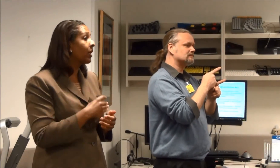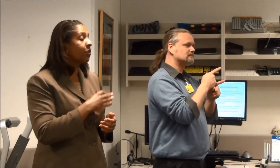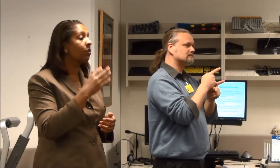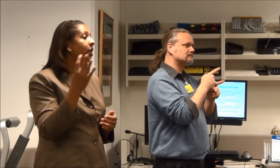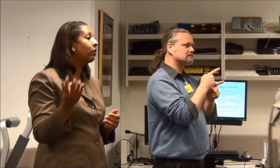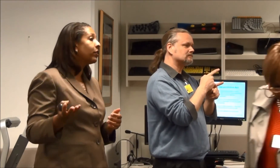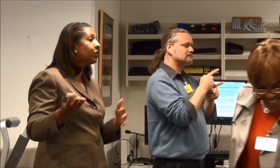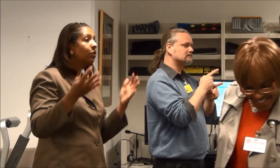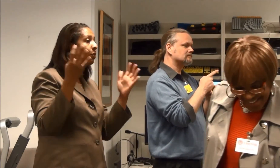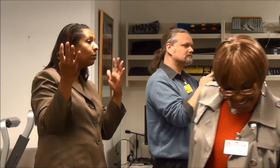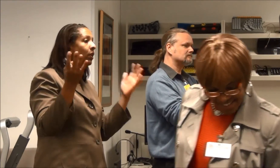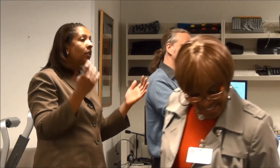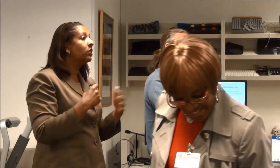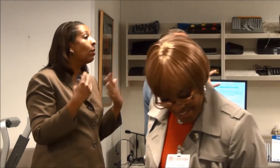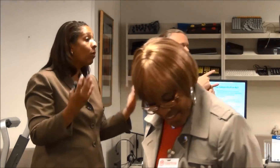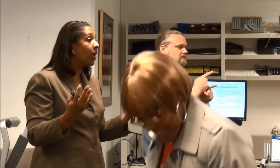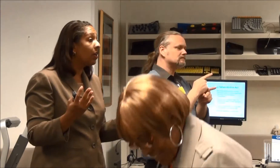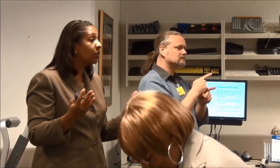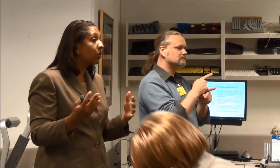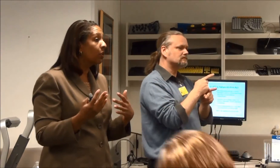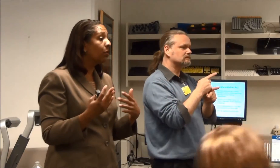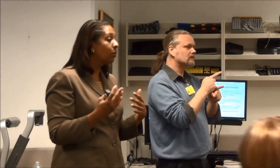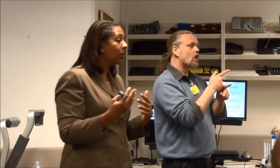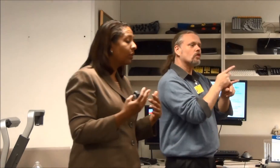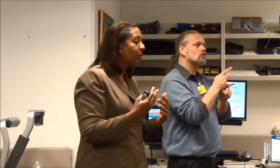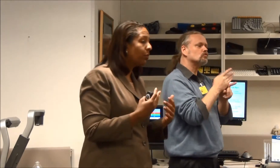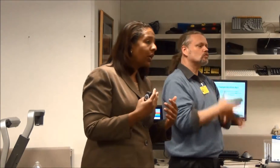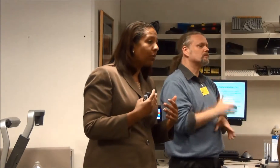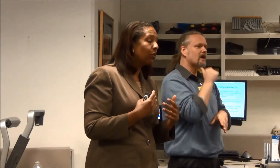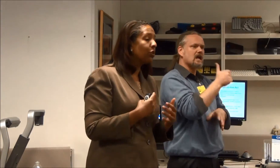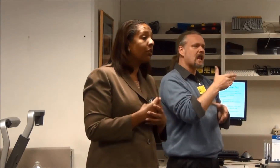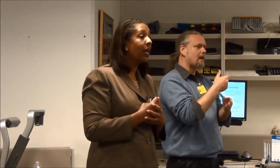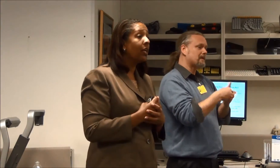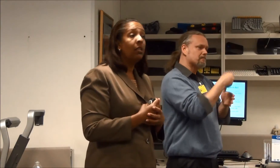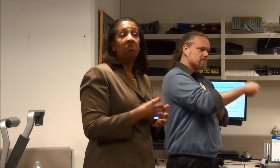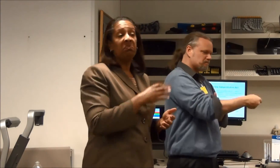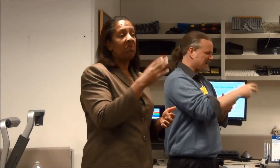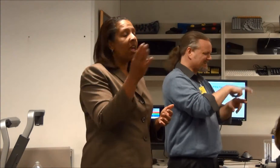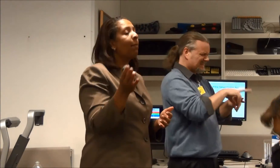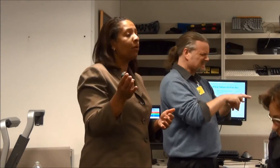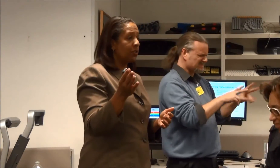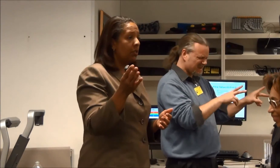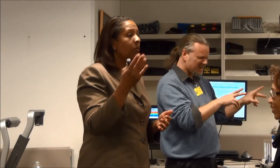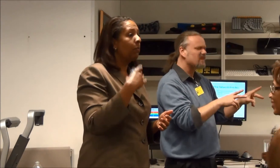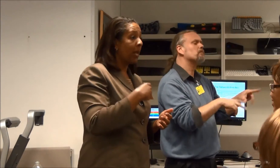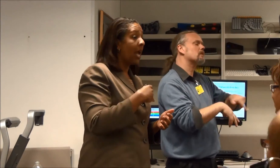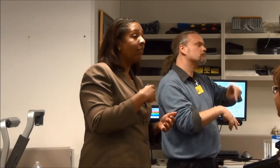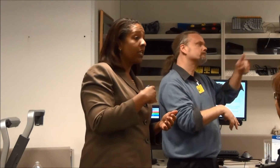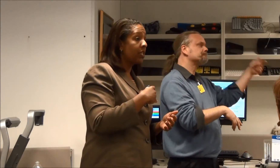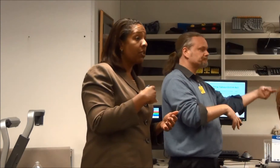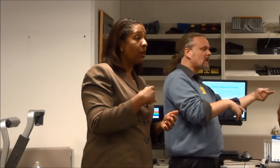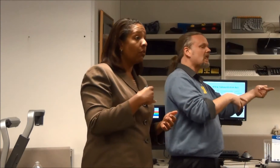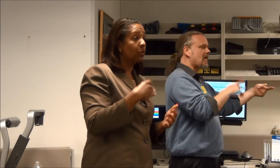They're probably going to turn that over to someone else who will do that. That person may have a need to know.